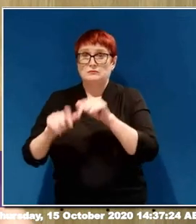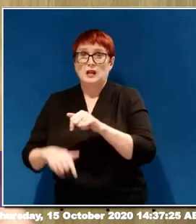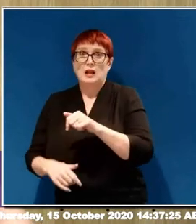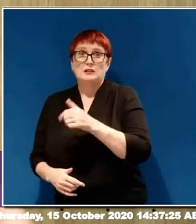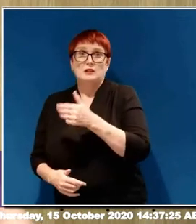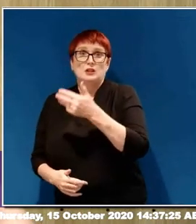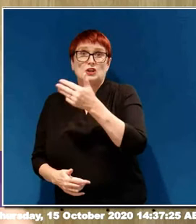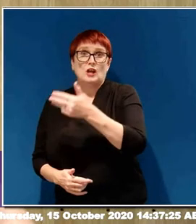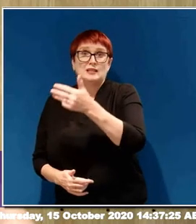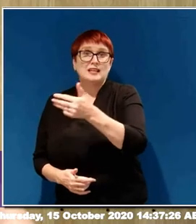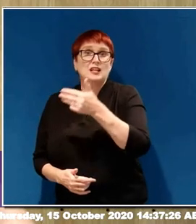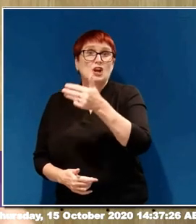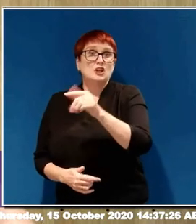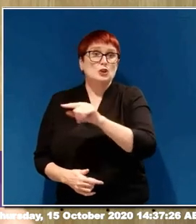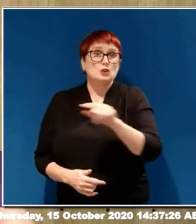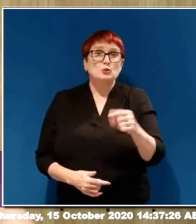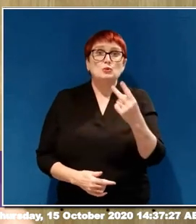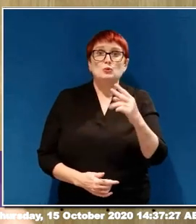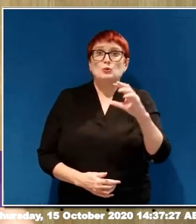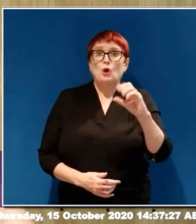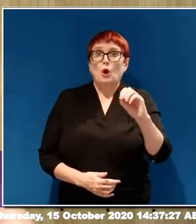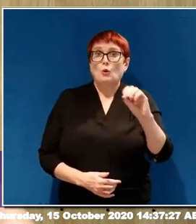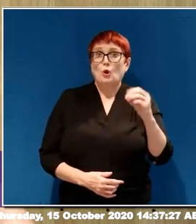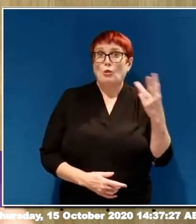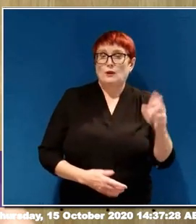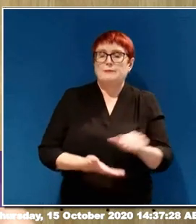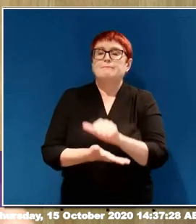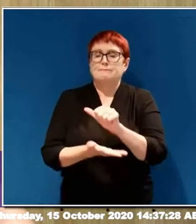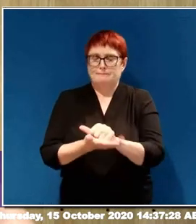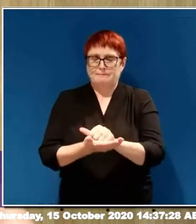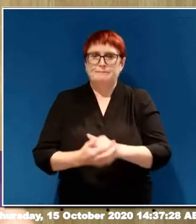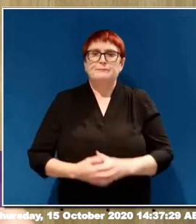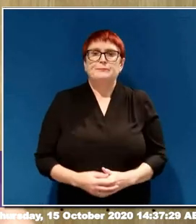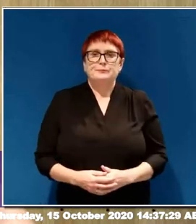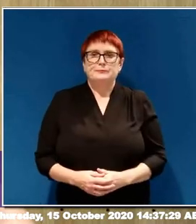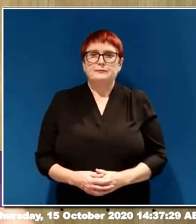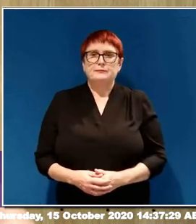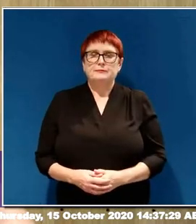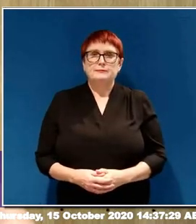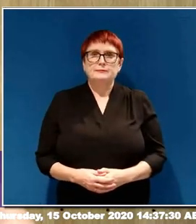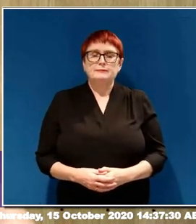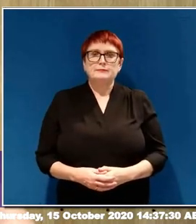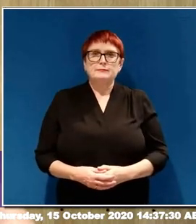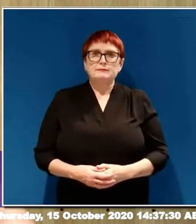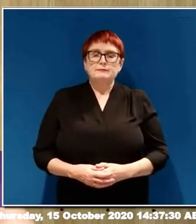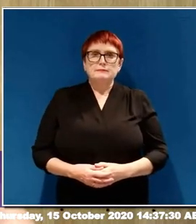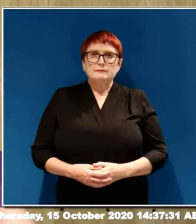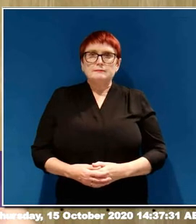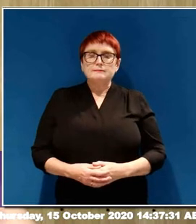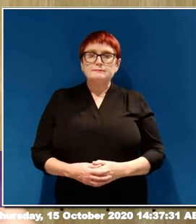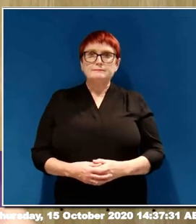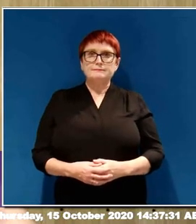OK. In that role you were responsible for teaching and coordinating